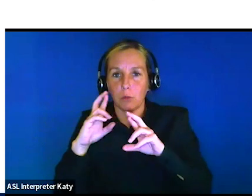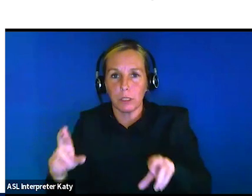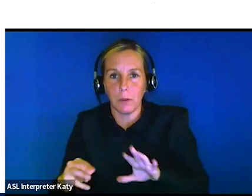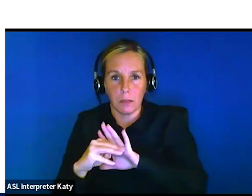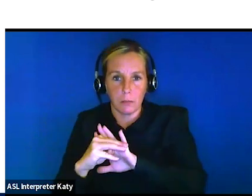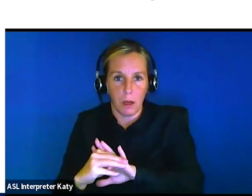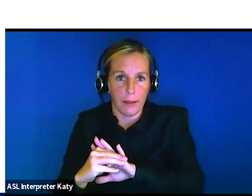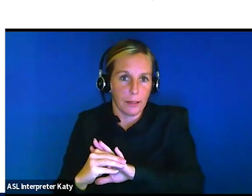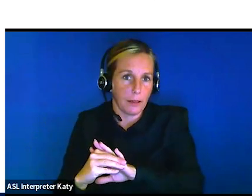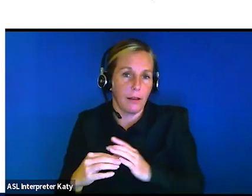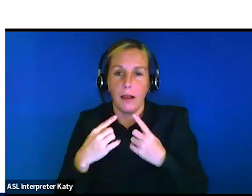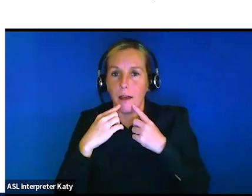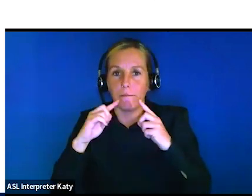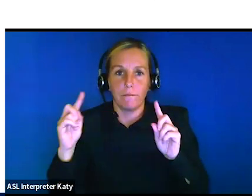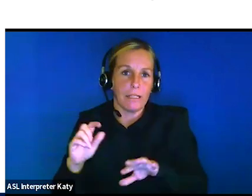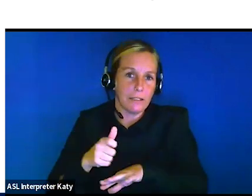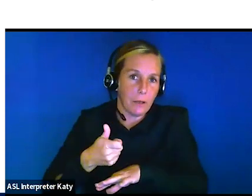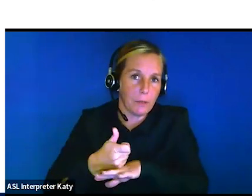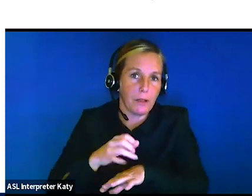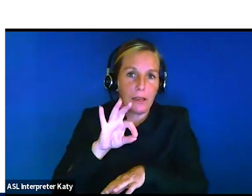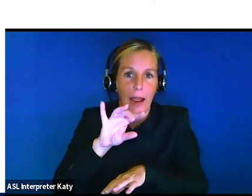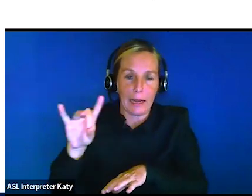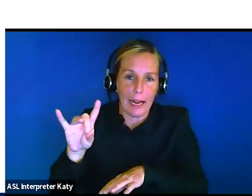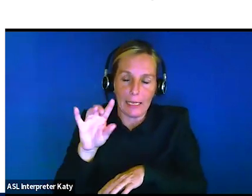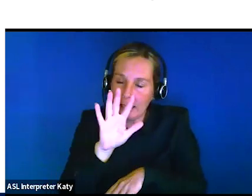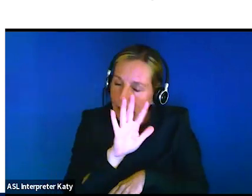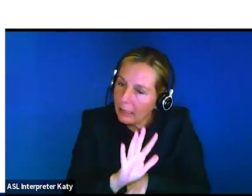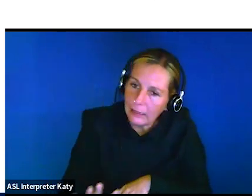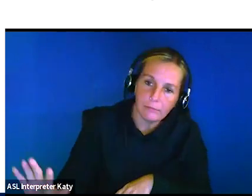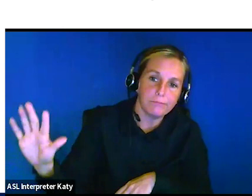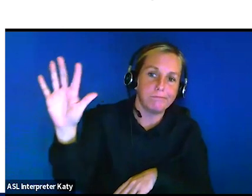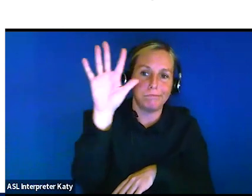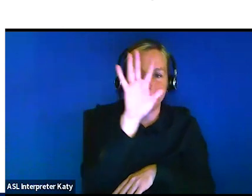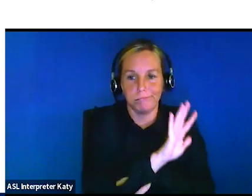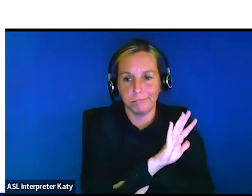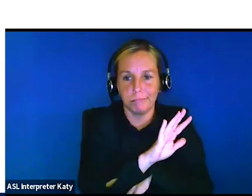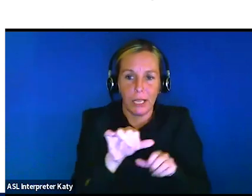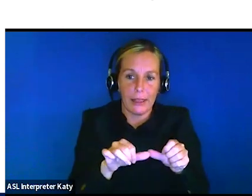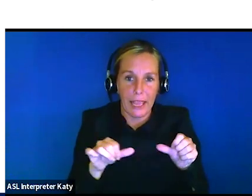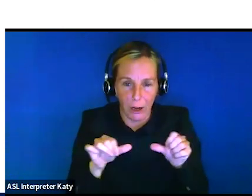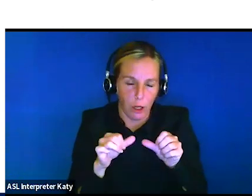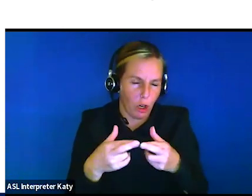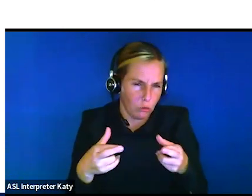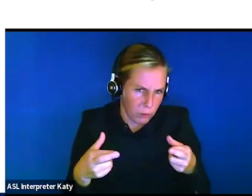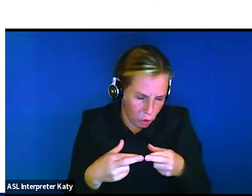effective implementation of 988 across the area/the region,